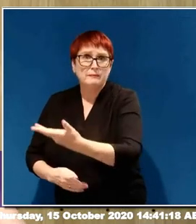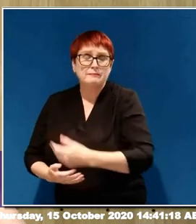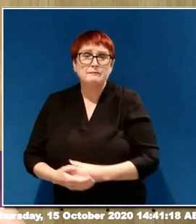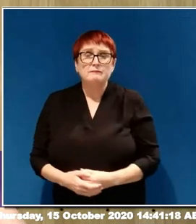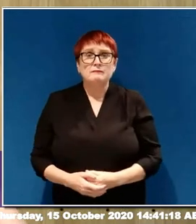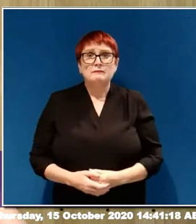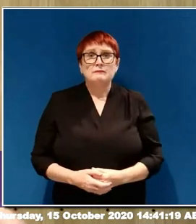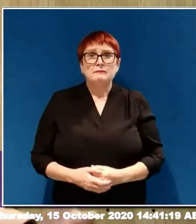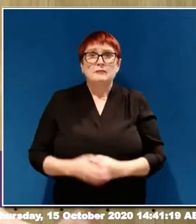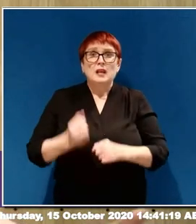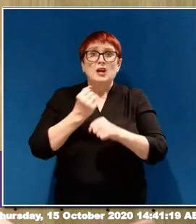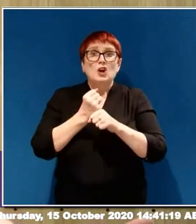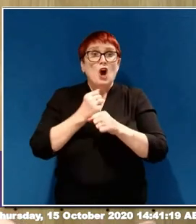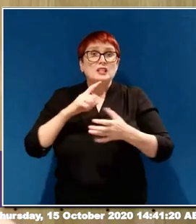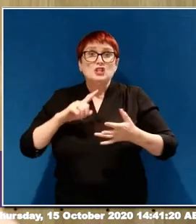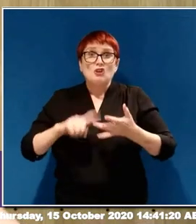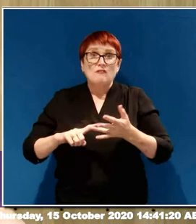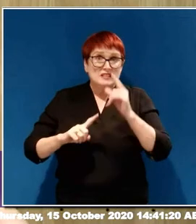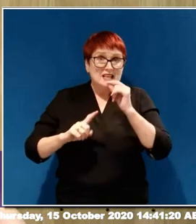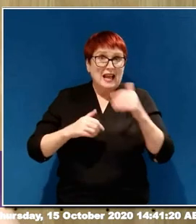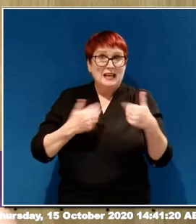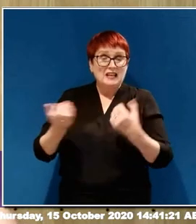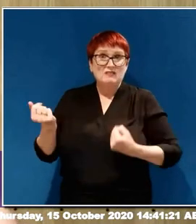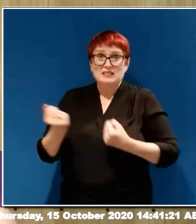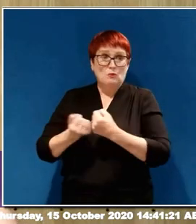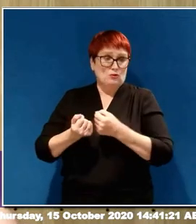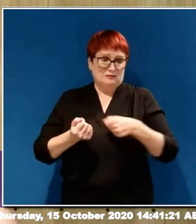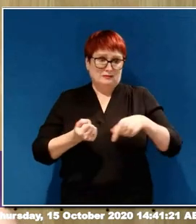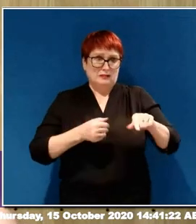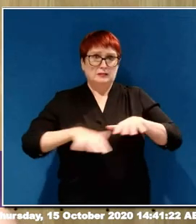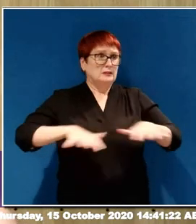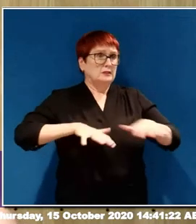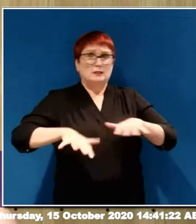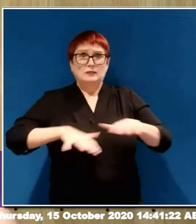busy doing other things, and so they probably didn't have access to guidance